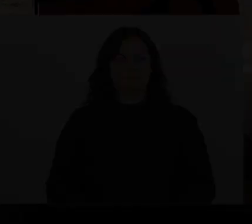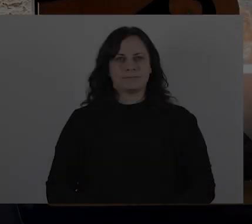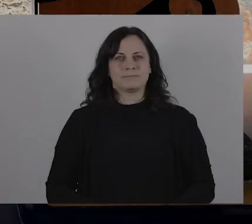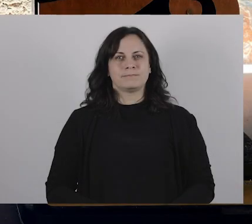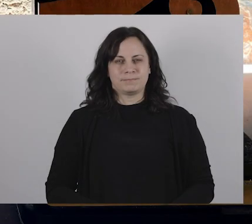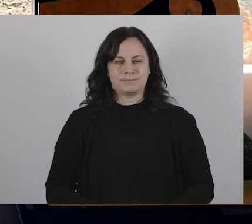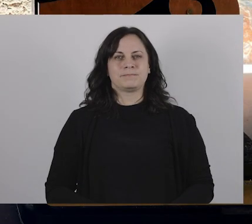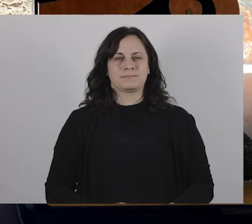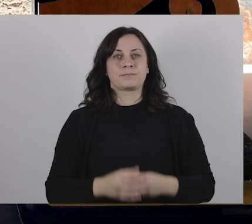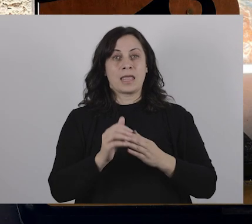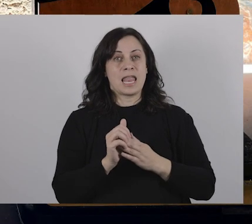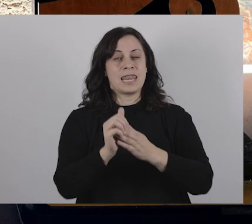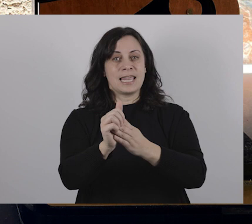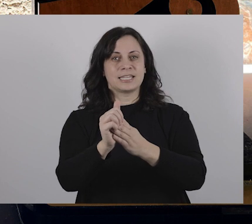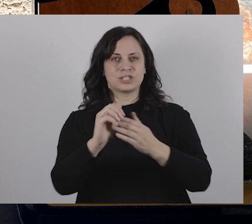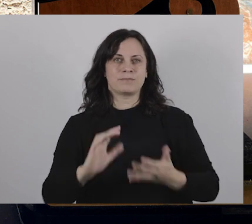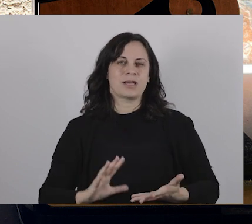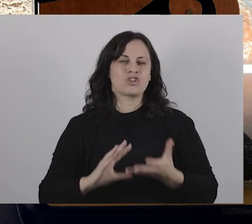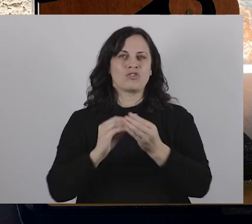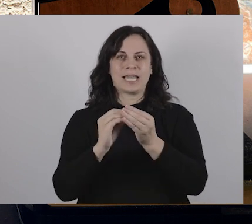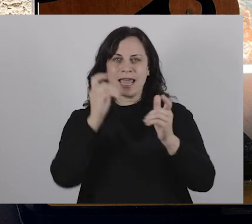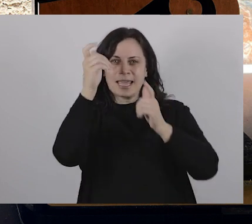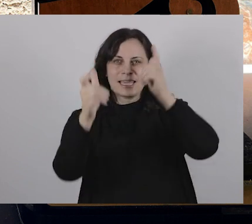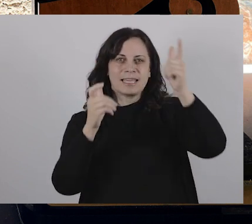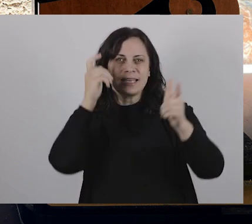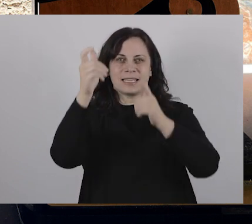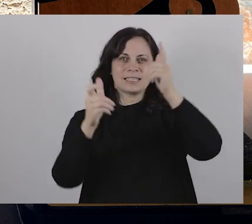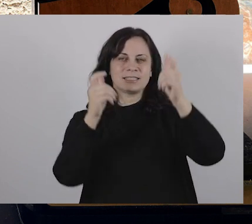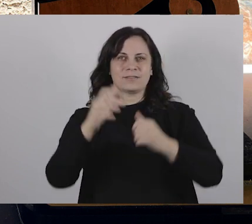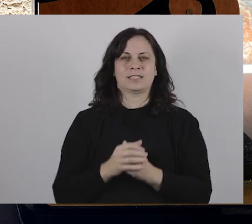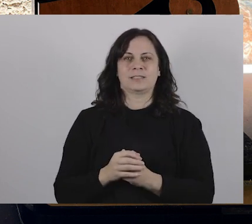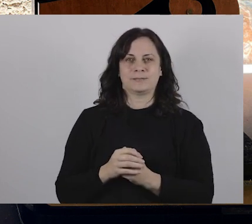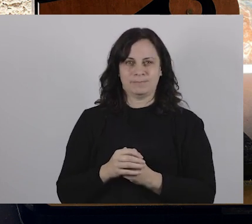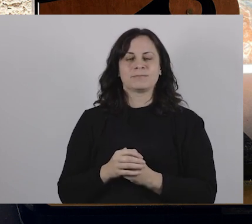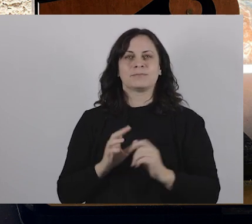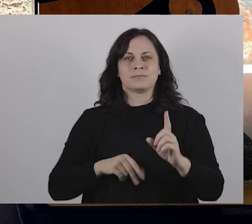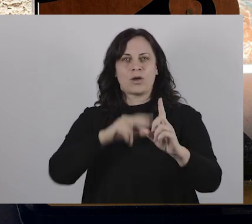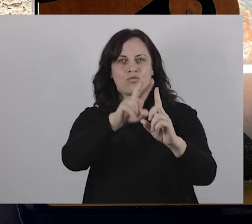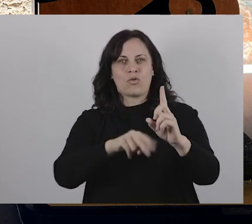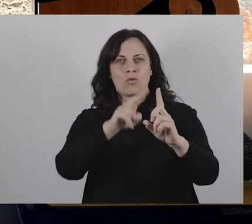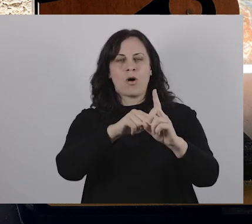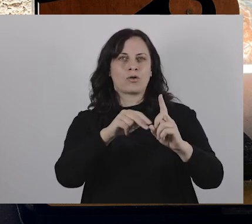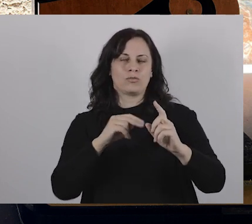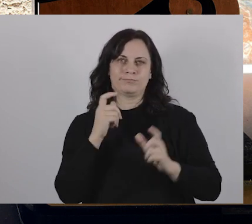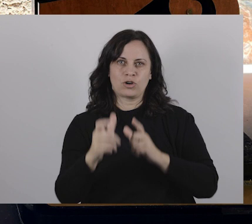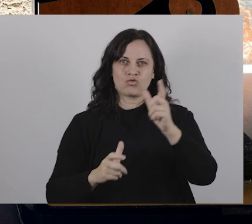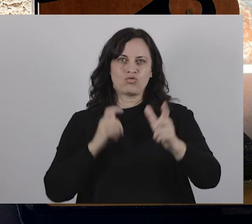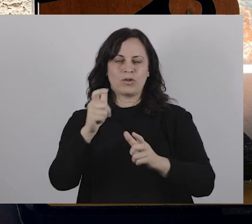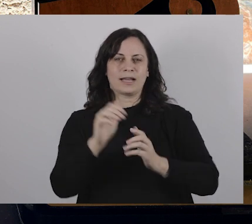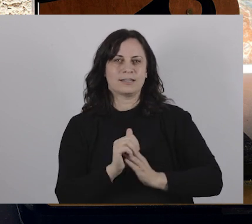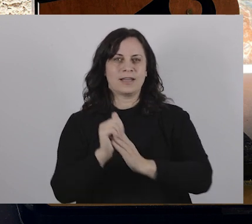The winners for this year's Hautūtanga Auaha Award 2022 are